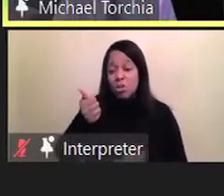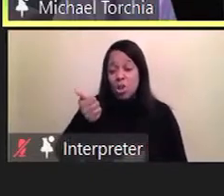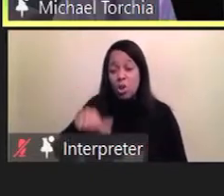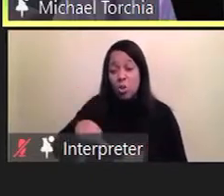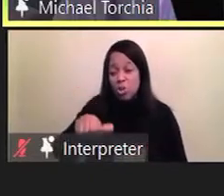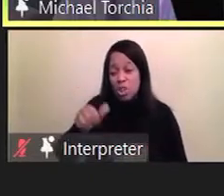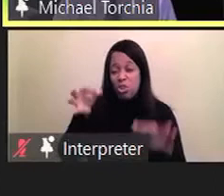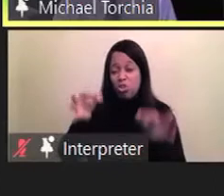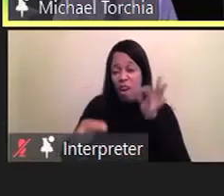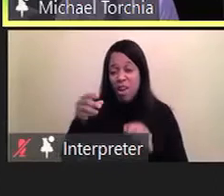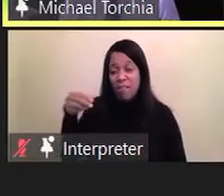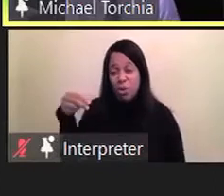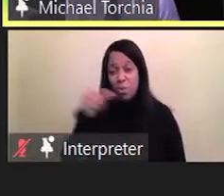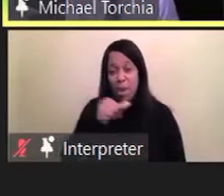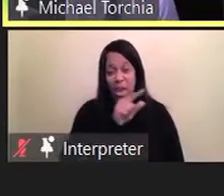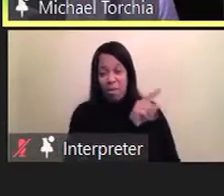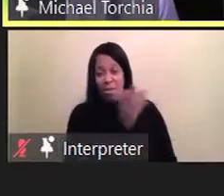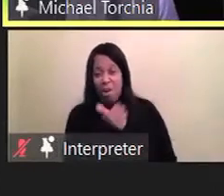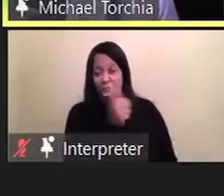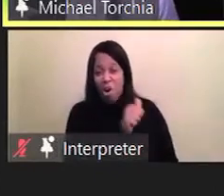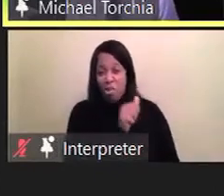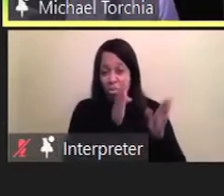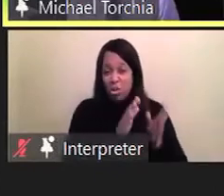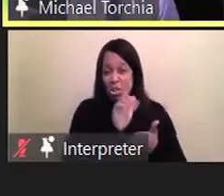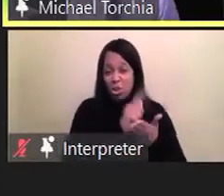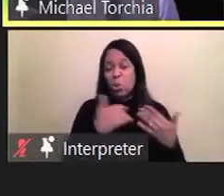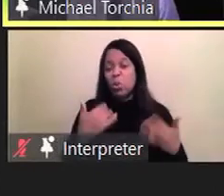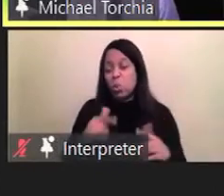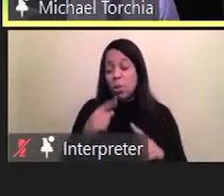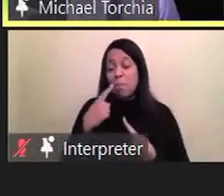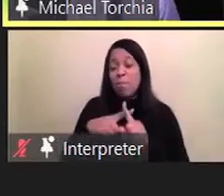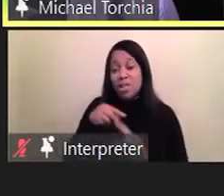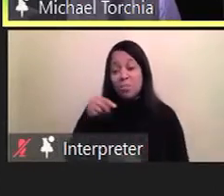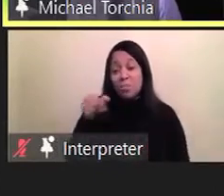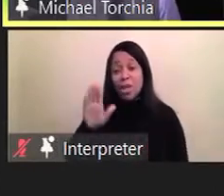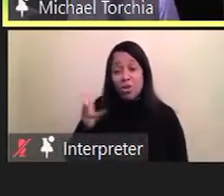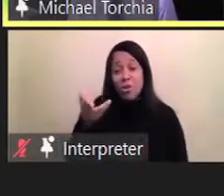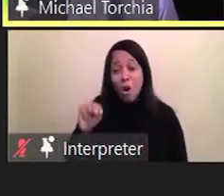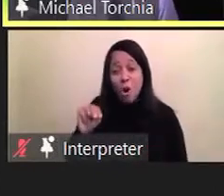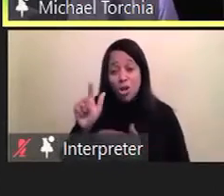And then you're paying your own attorney's fees, of course. And ironically, after all of this,